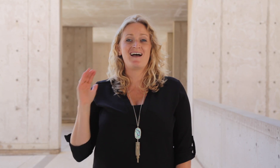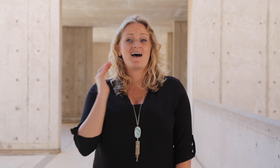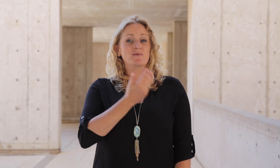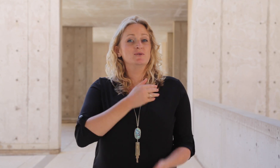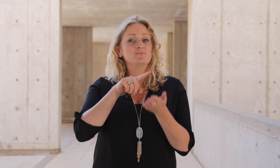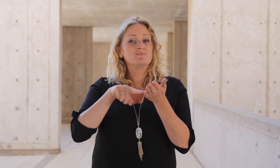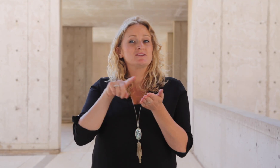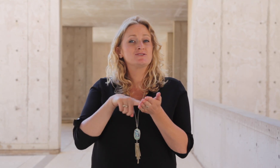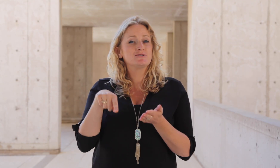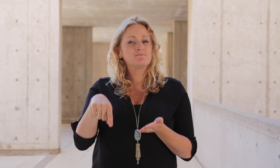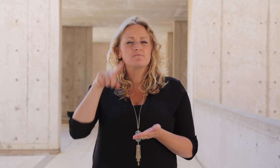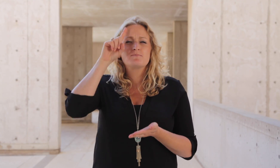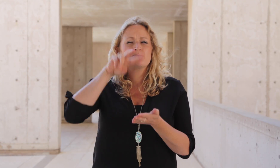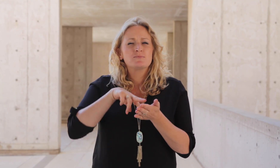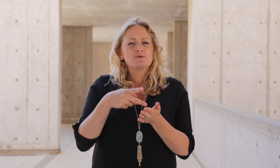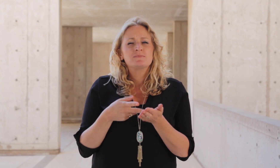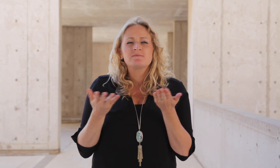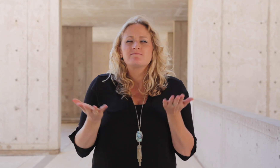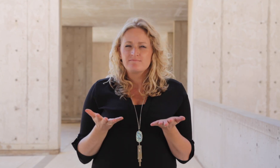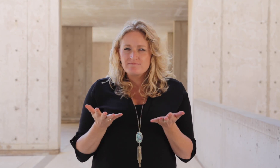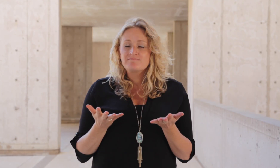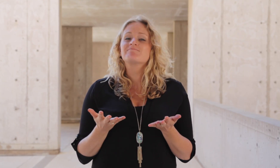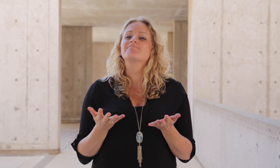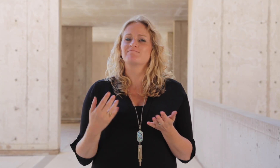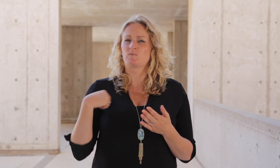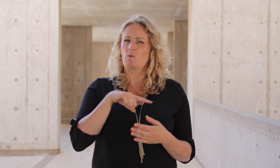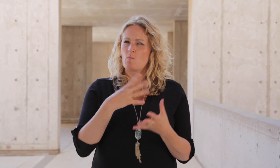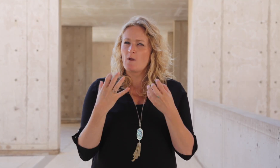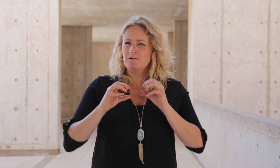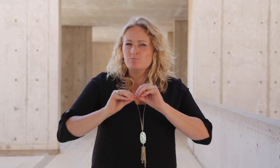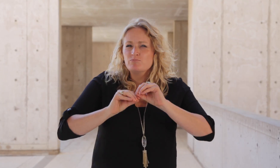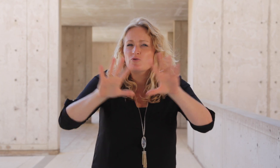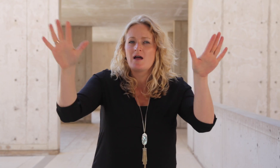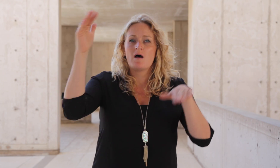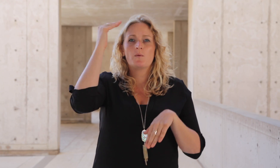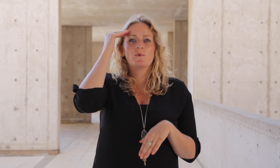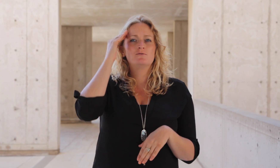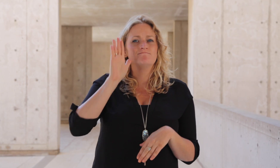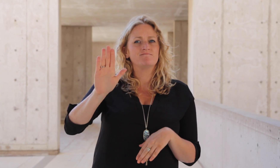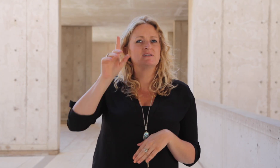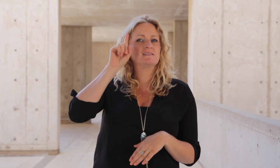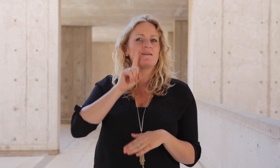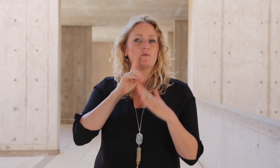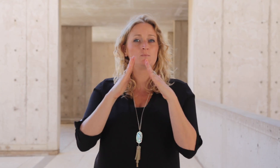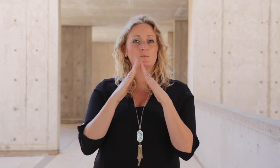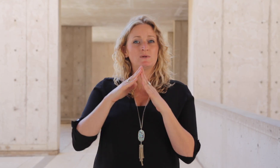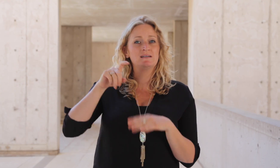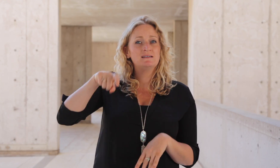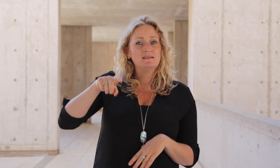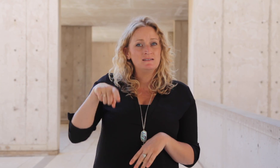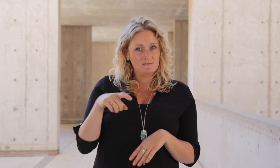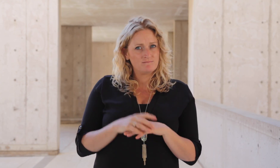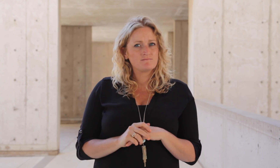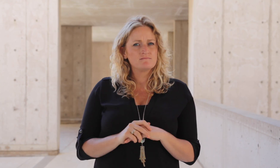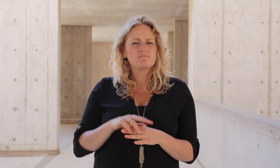Our goal is to increase awareness of the needs for the Deaf community and its sign language rehabilitation treatments.